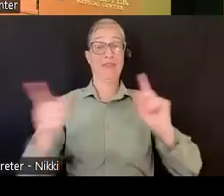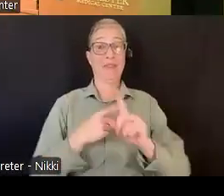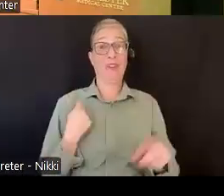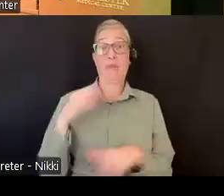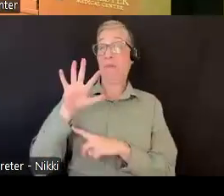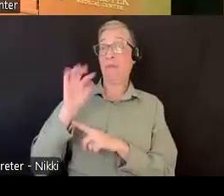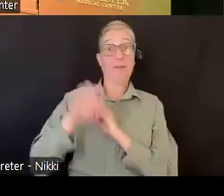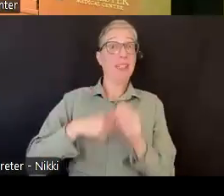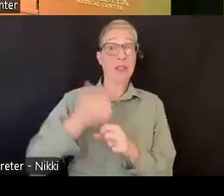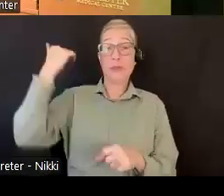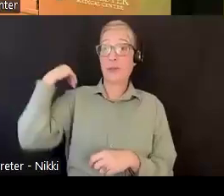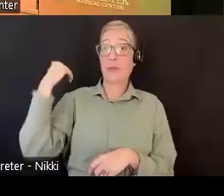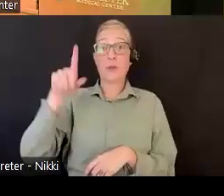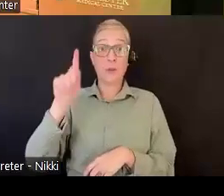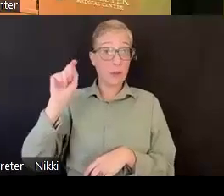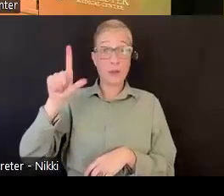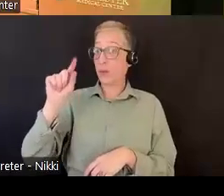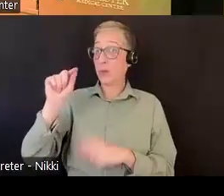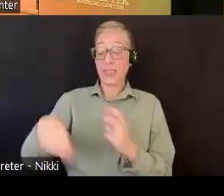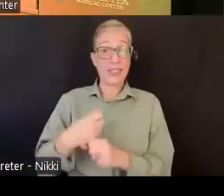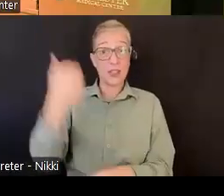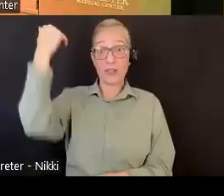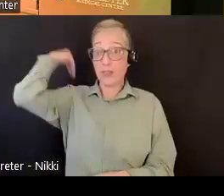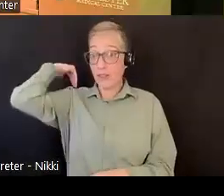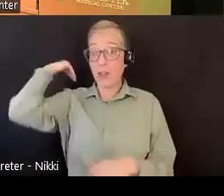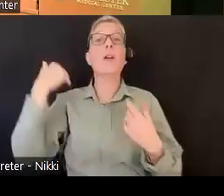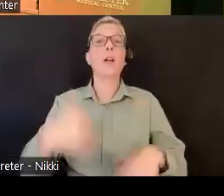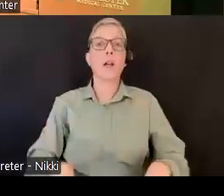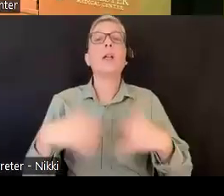revolution, it is going to be I think a period of turmoil. But when there's turmoil, there's